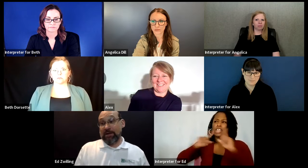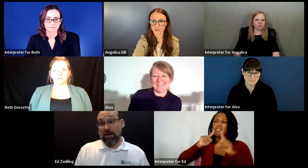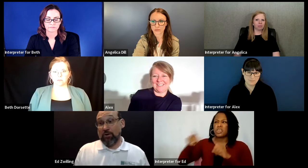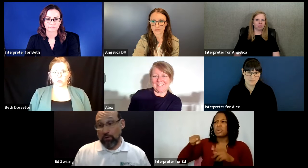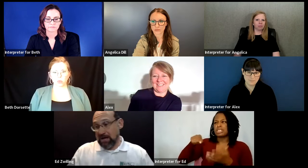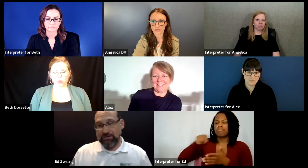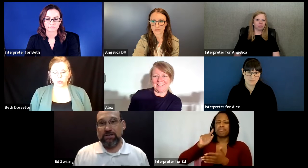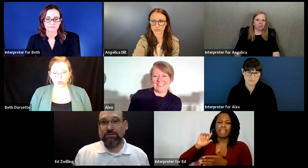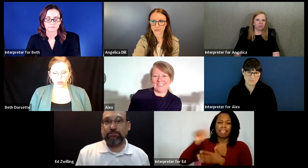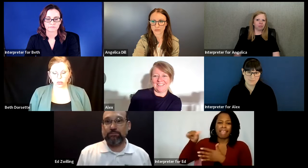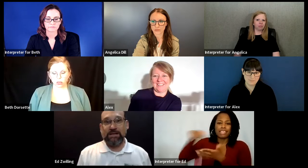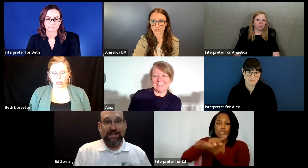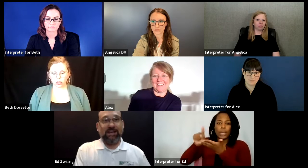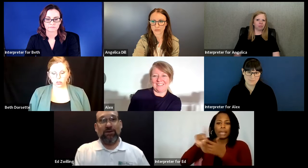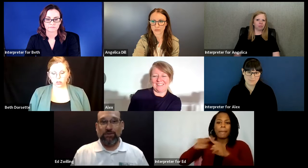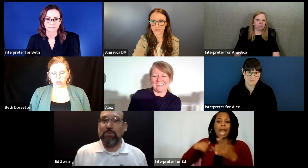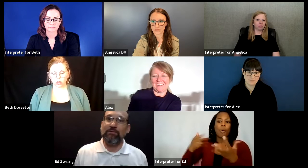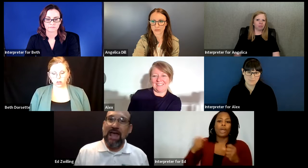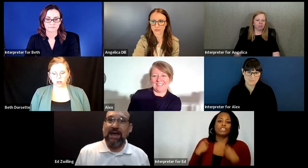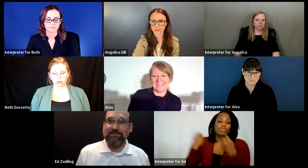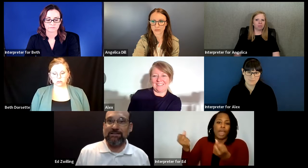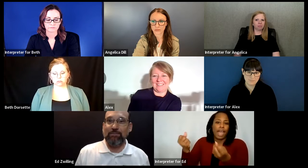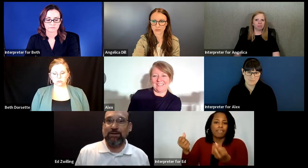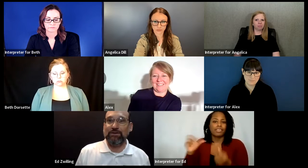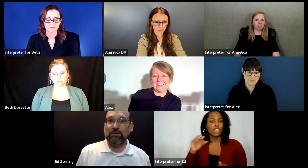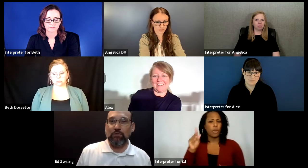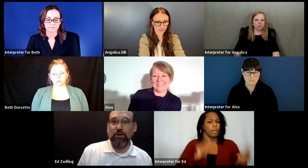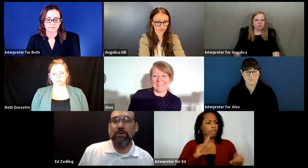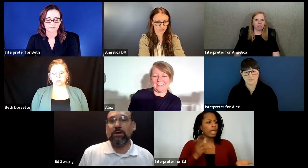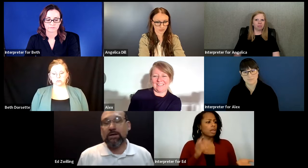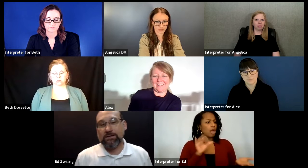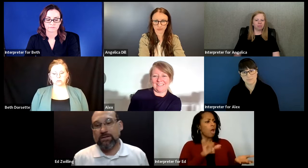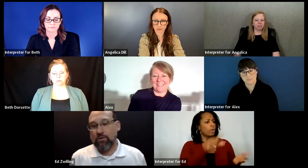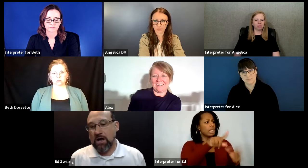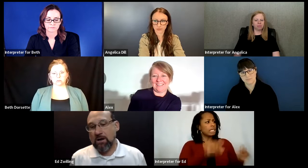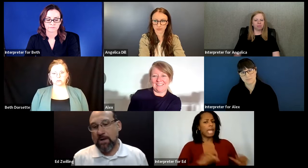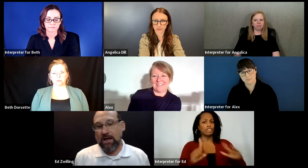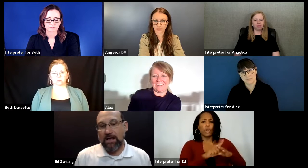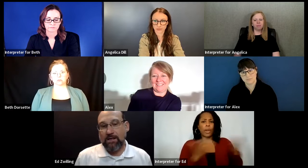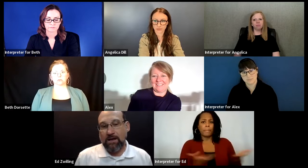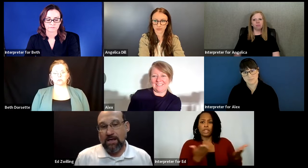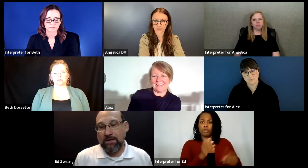And then they know, well, gosh, he can get here at the drop of a hat it's not that big of a deal for him.